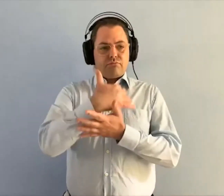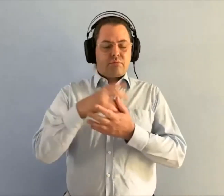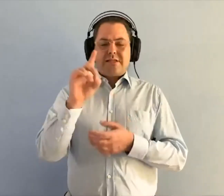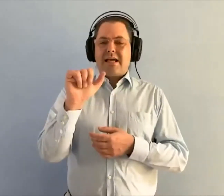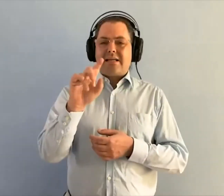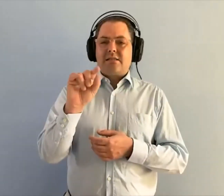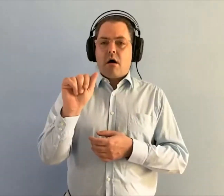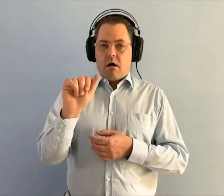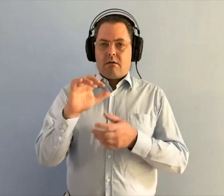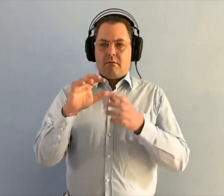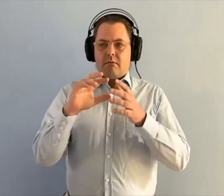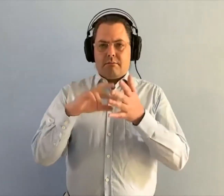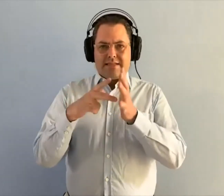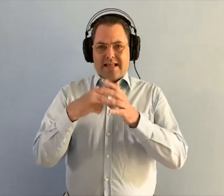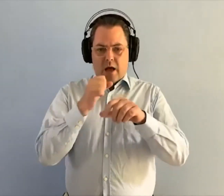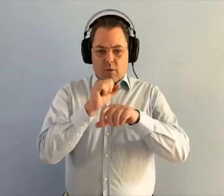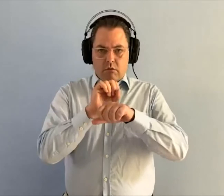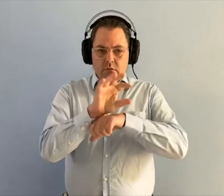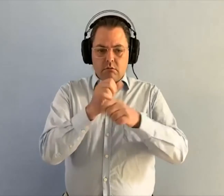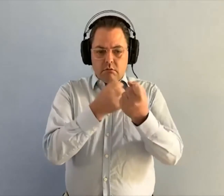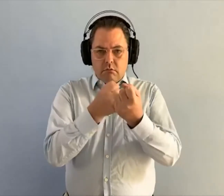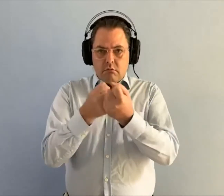with (Audio breaking up) to ensure information regarding COVID-19